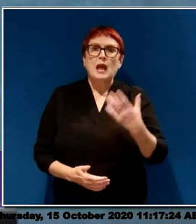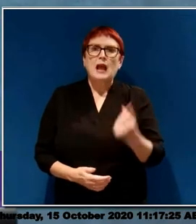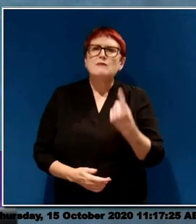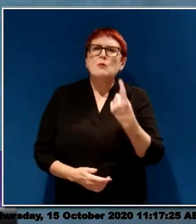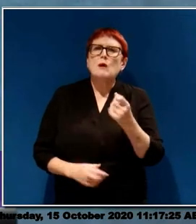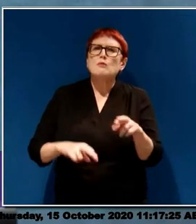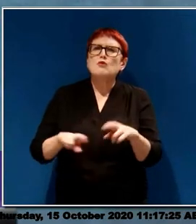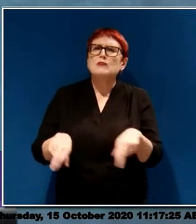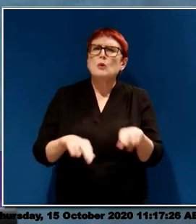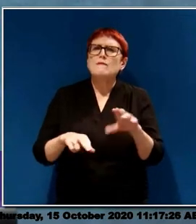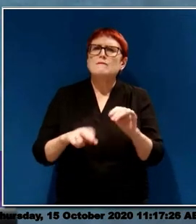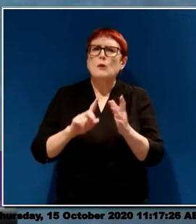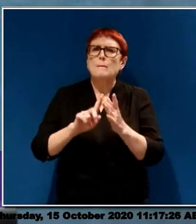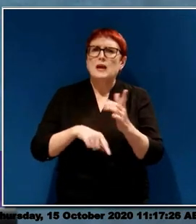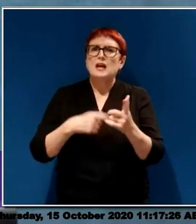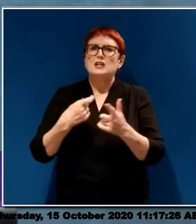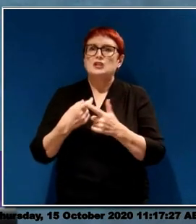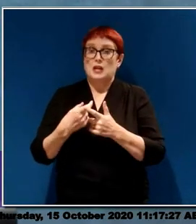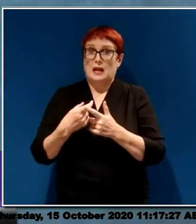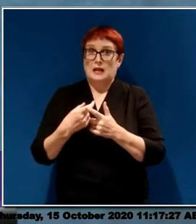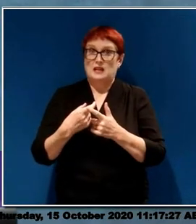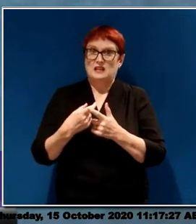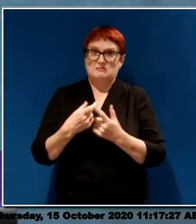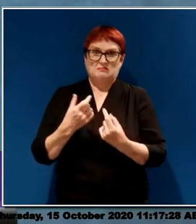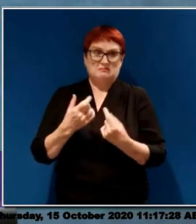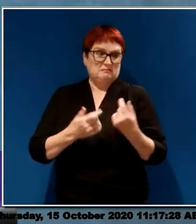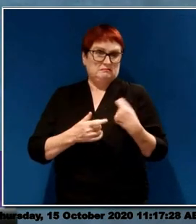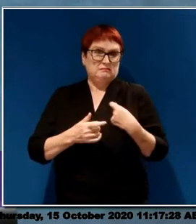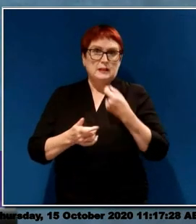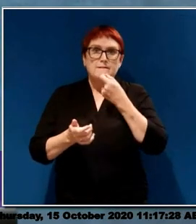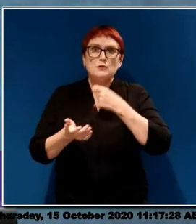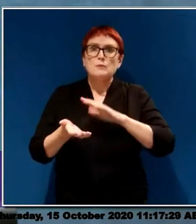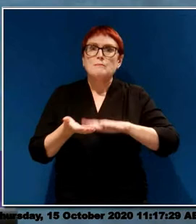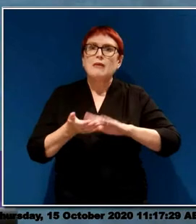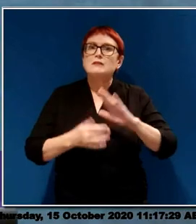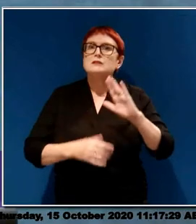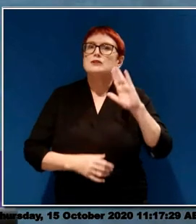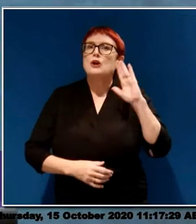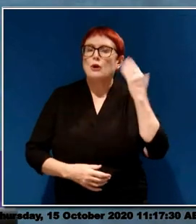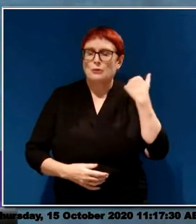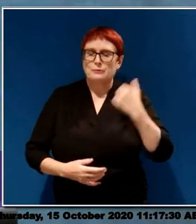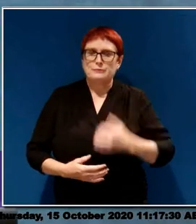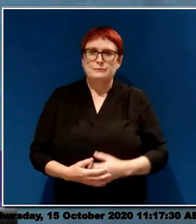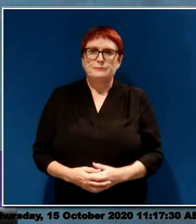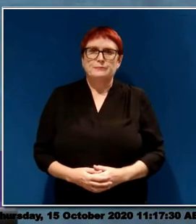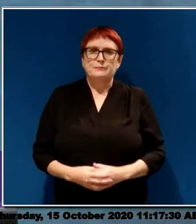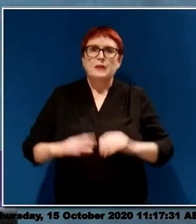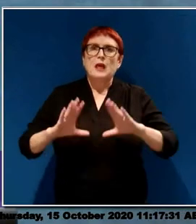a few months ago, when this clip was recorded. I'm going to ask you about how he's doing now.